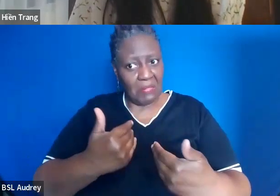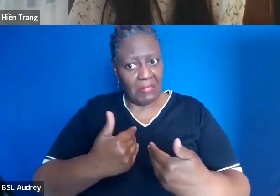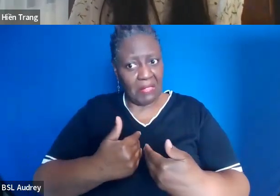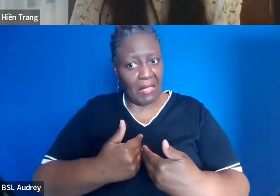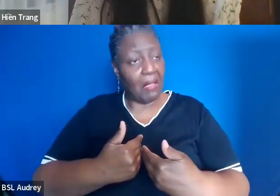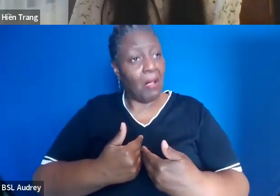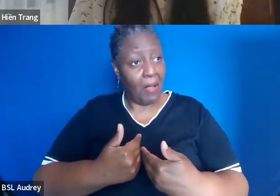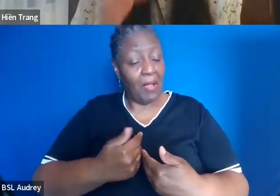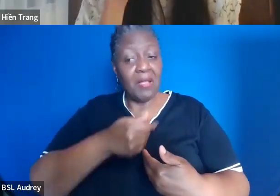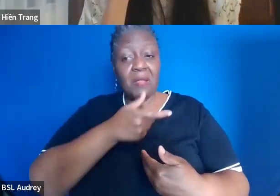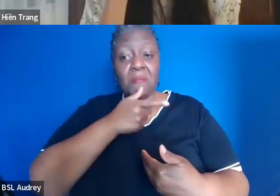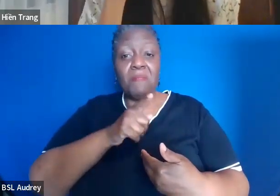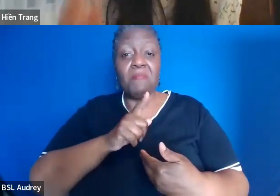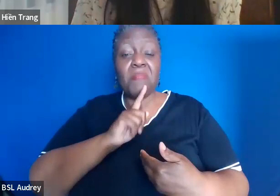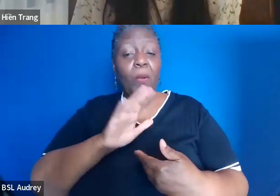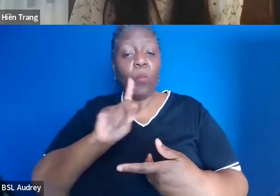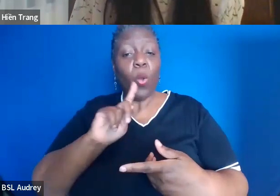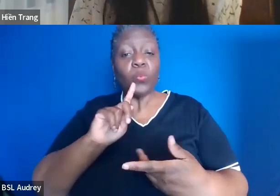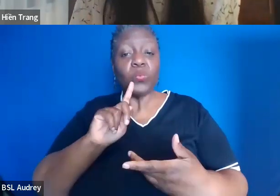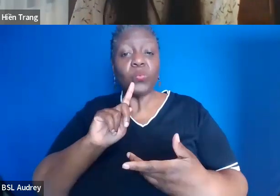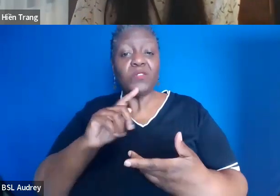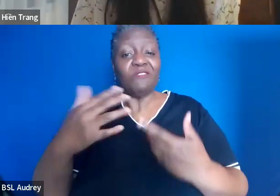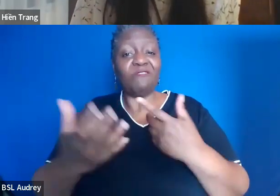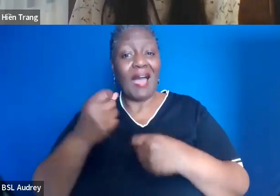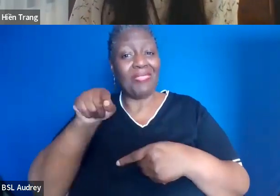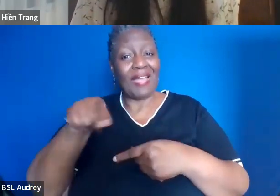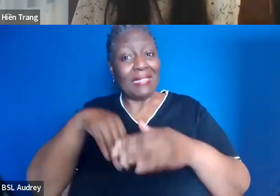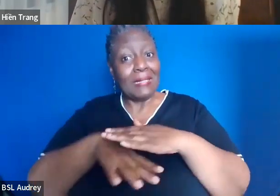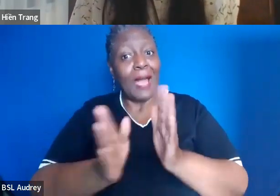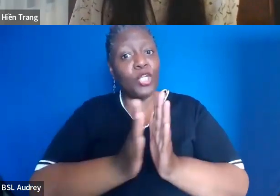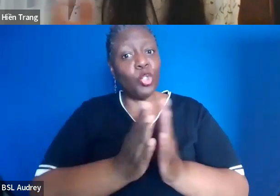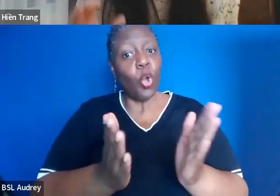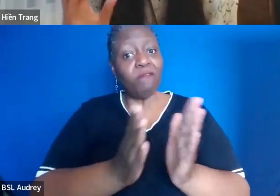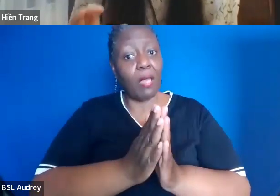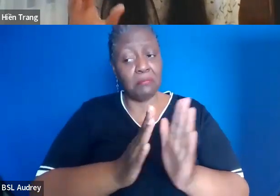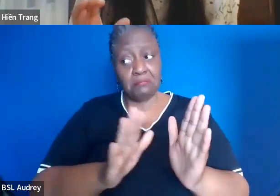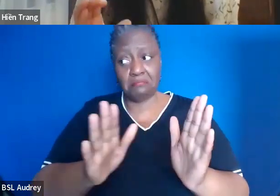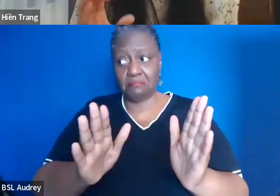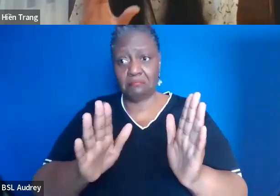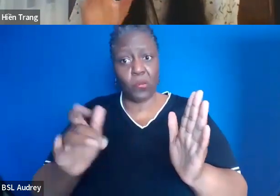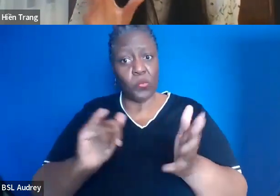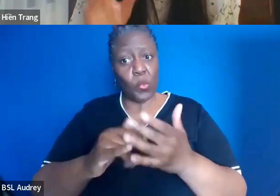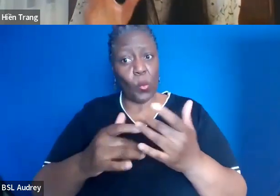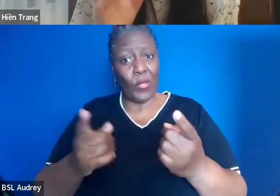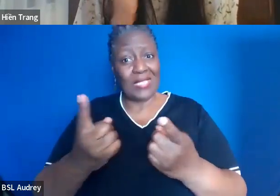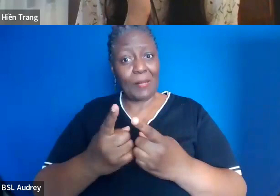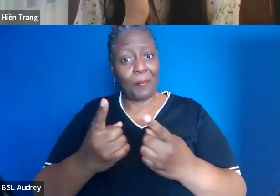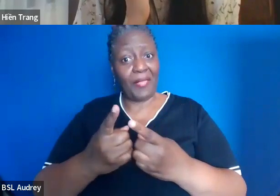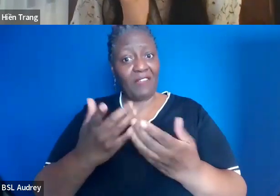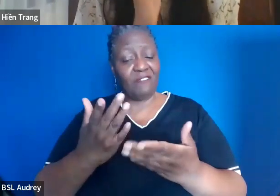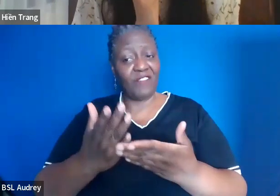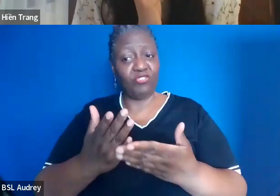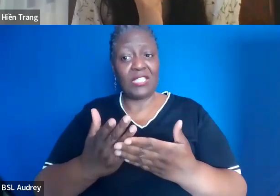people will not fight in my in my novels so it is something uh I think very fascinating